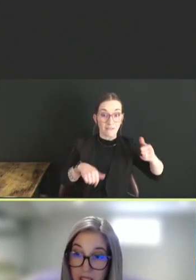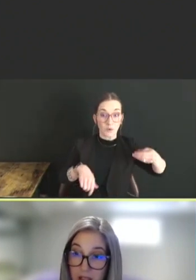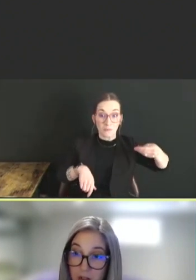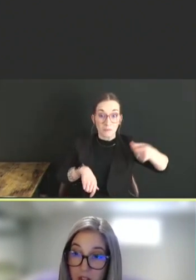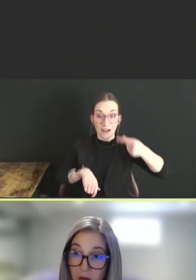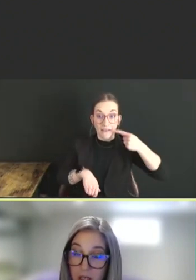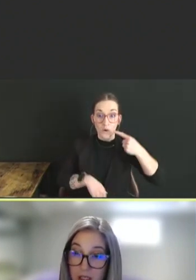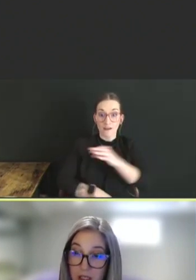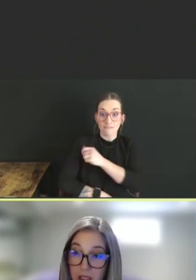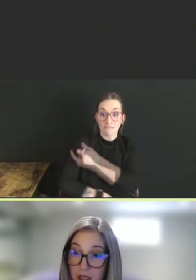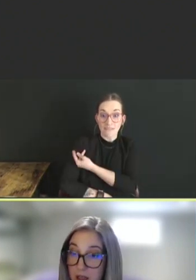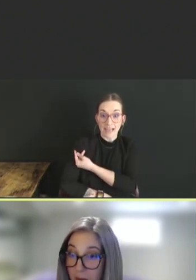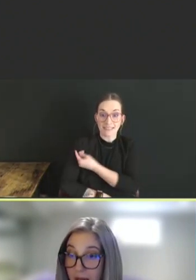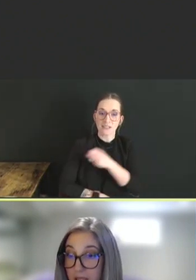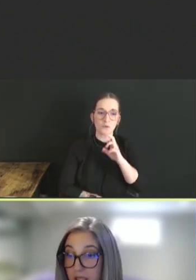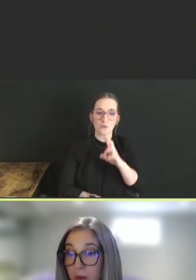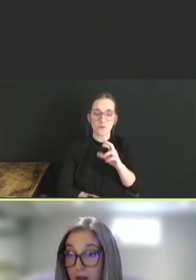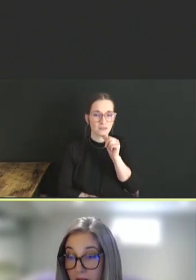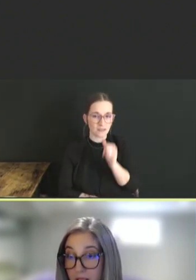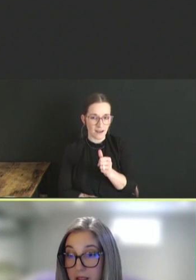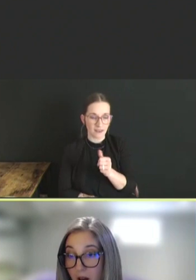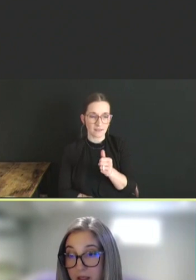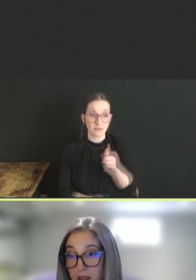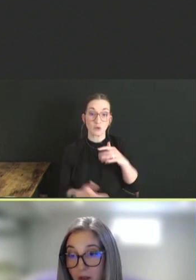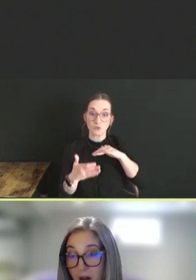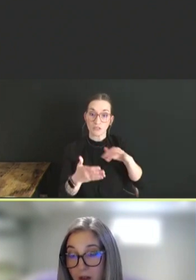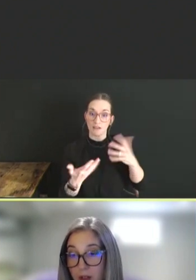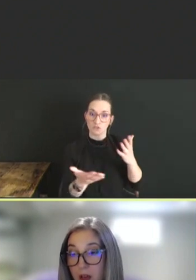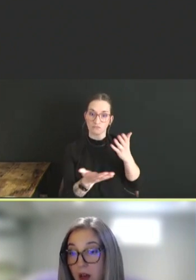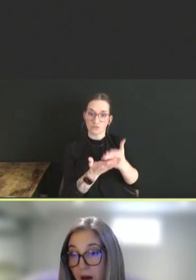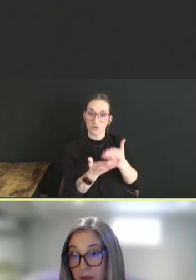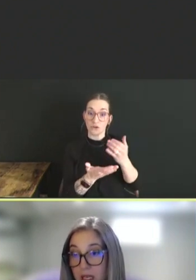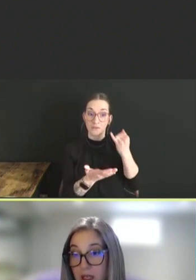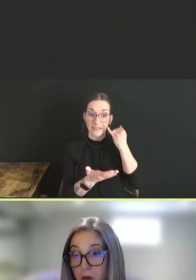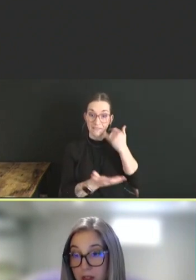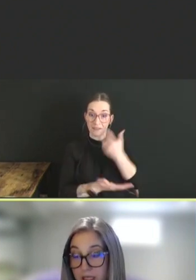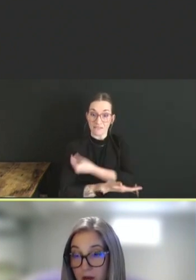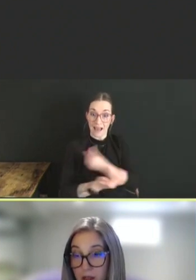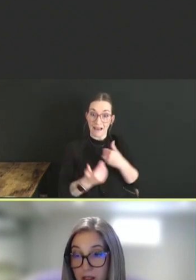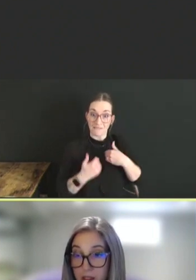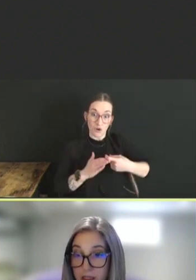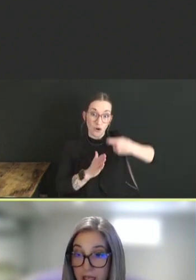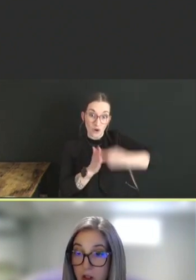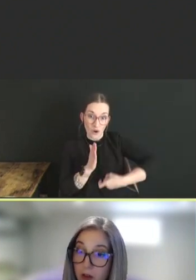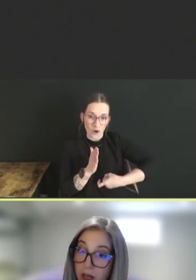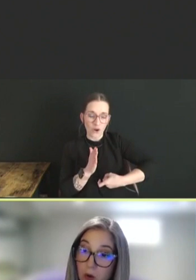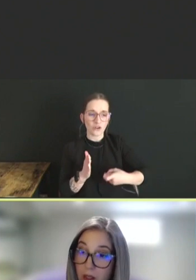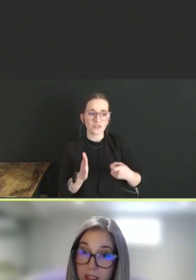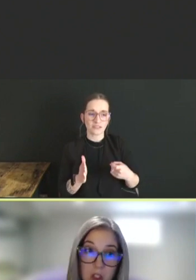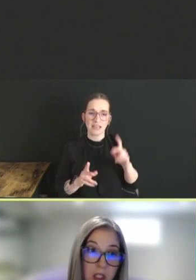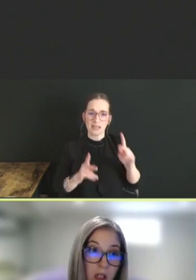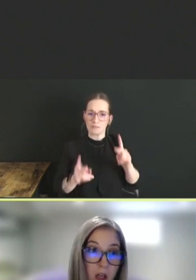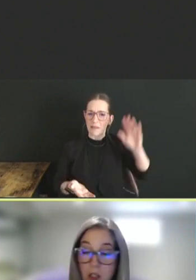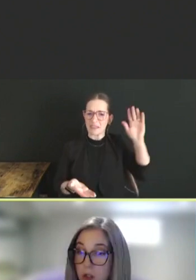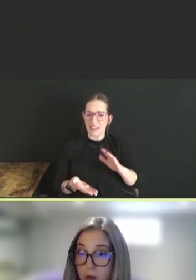Studies have shown us in the past that when there are costs involved, uptake goes down. And there is that direct correlation.